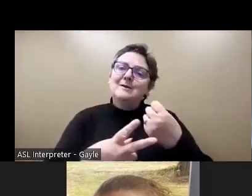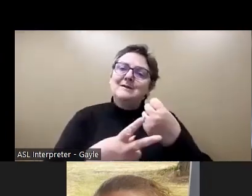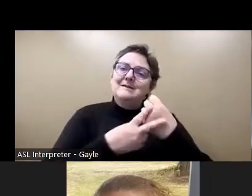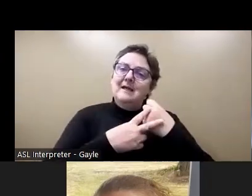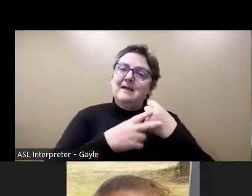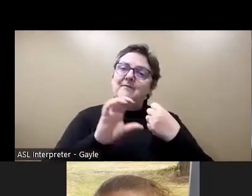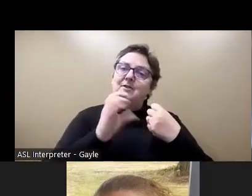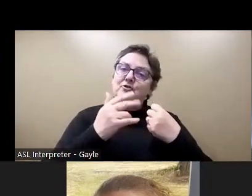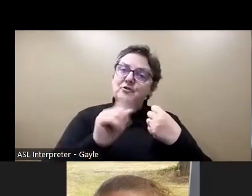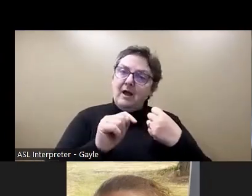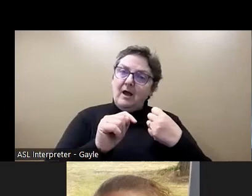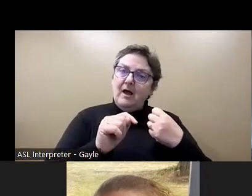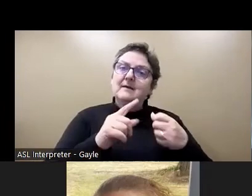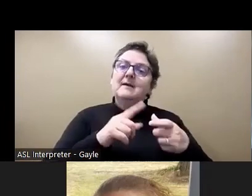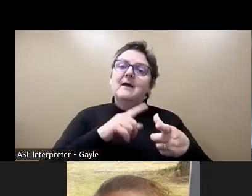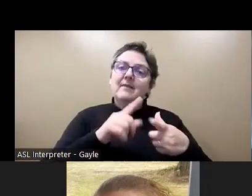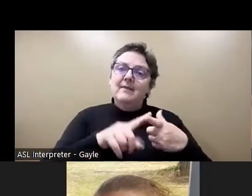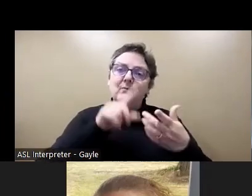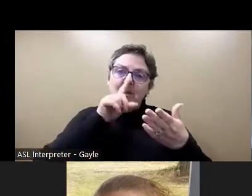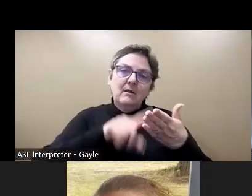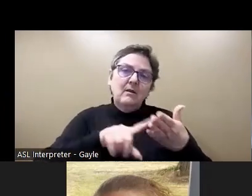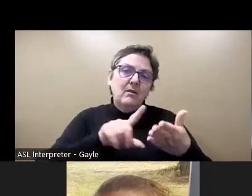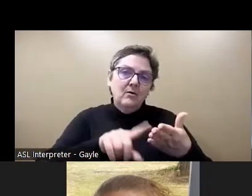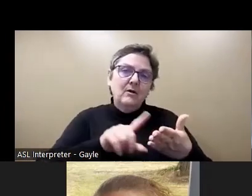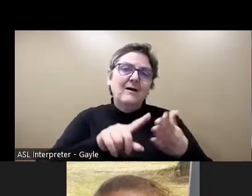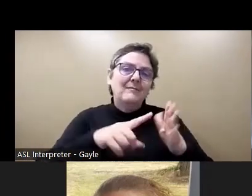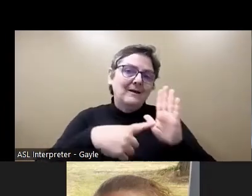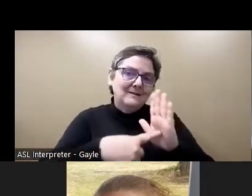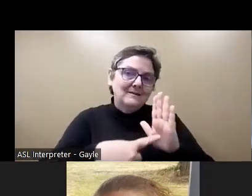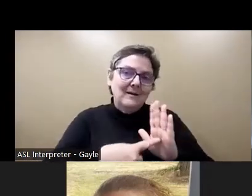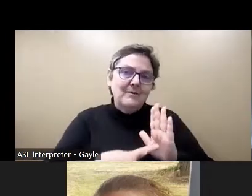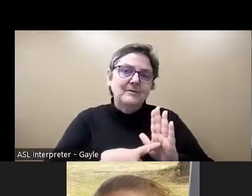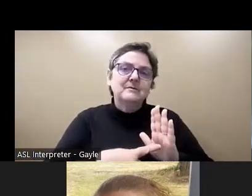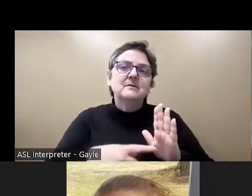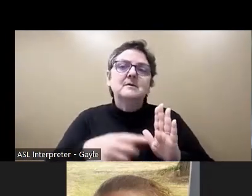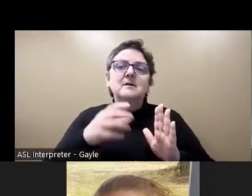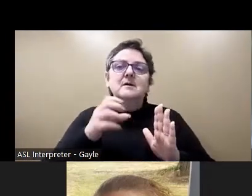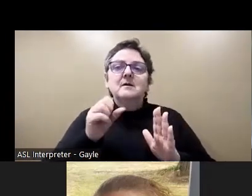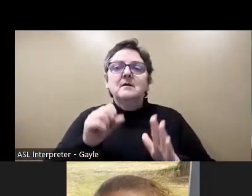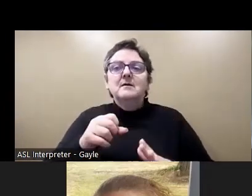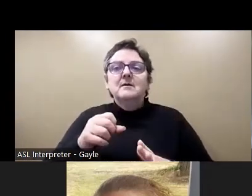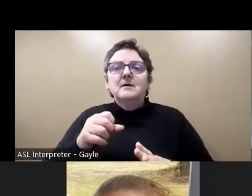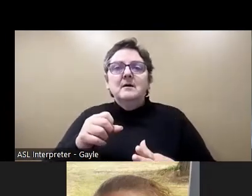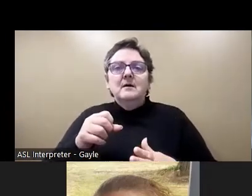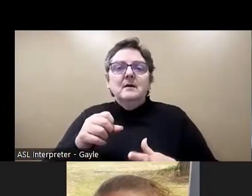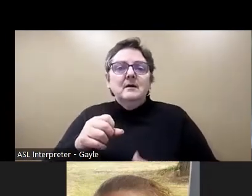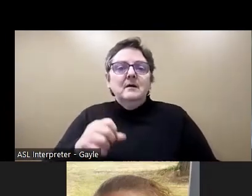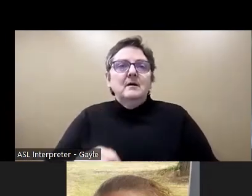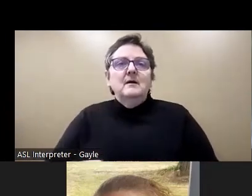examples of these, like platform to platforms or some websites.